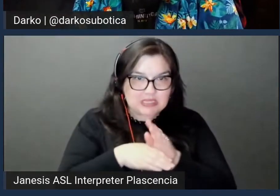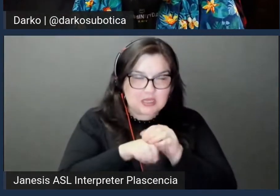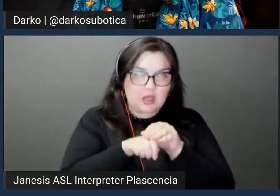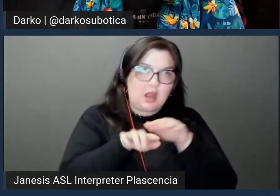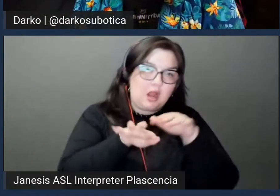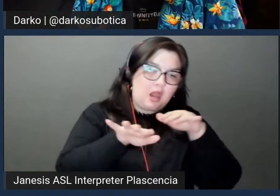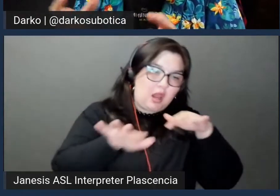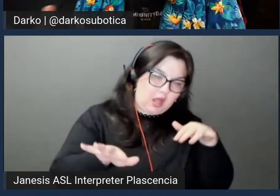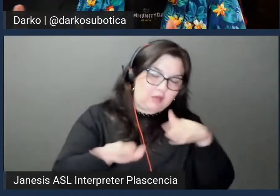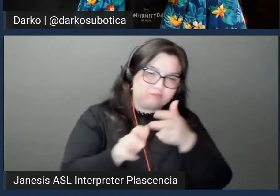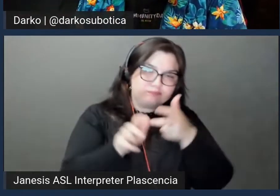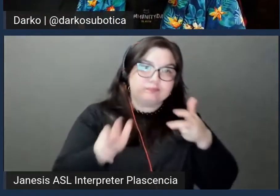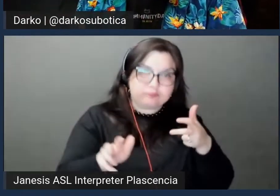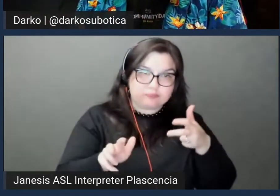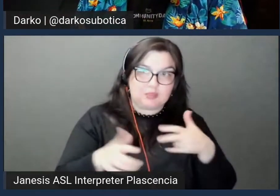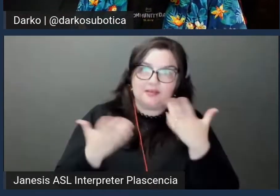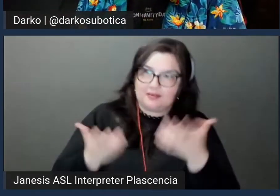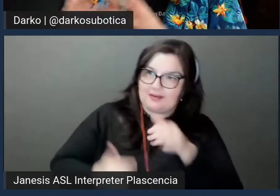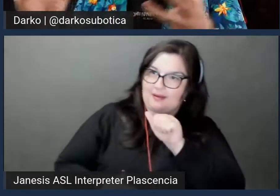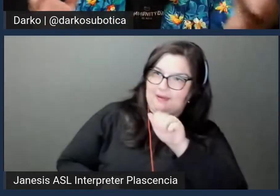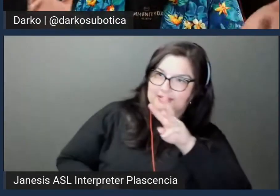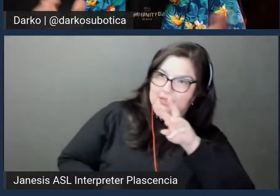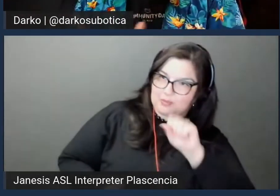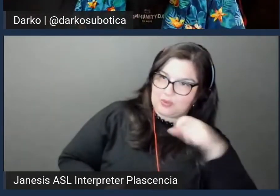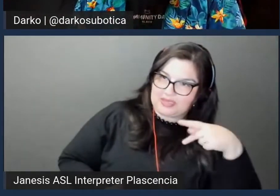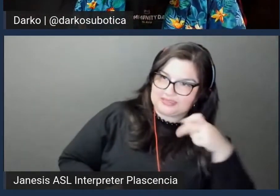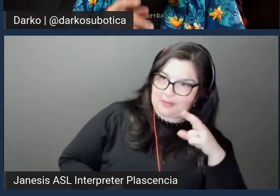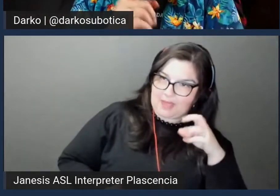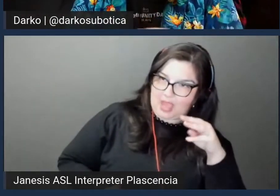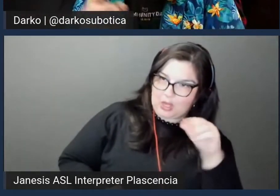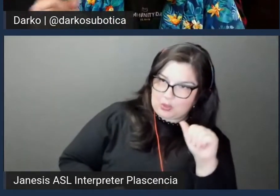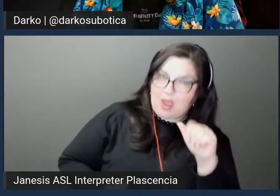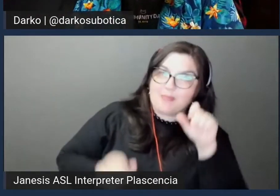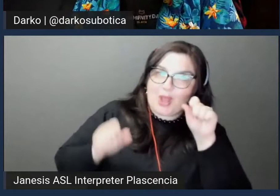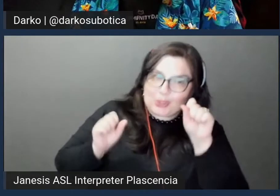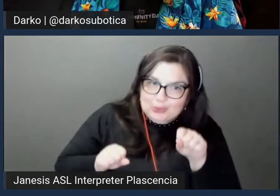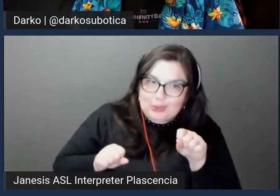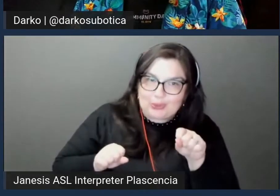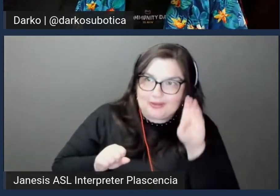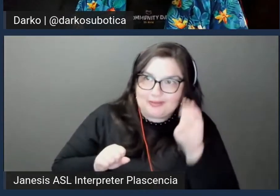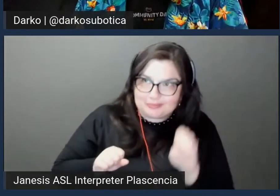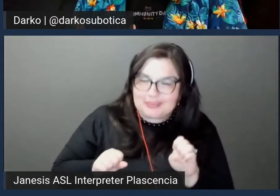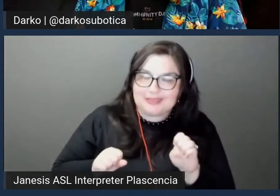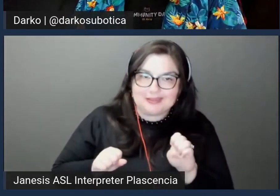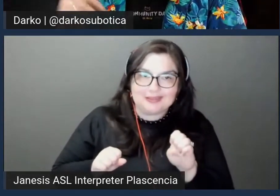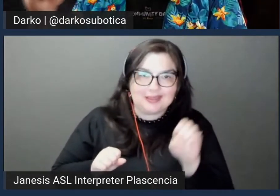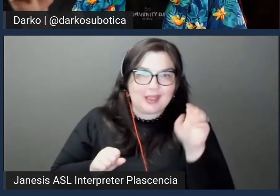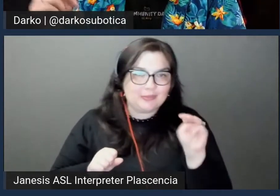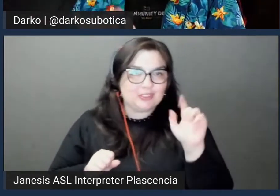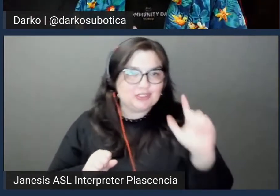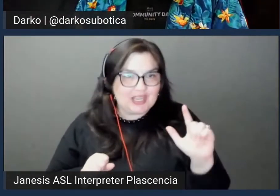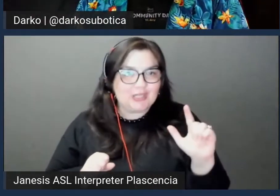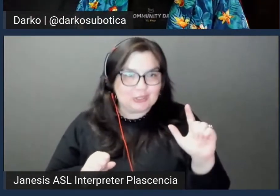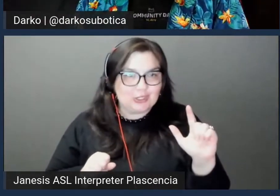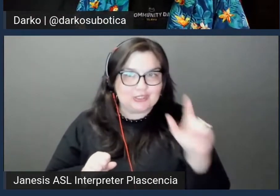So AWS Panorama here with connected cameras could do some machine learning magic to count the cars and say, Darko, go to that one.